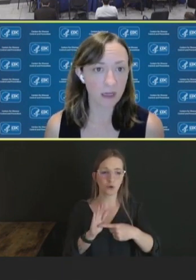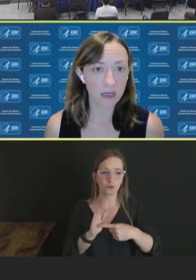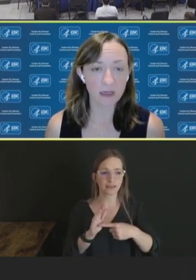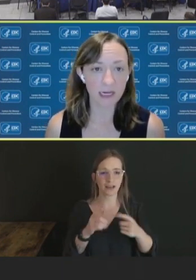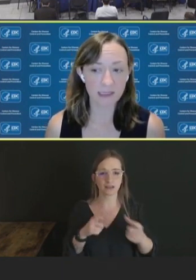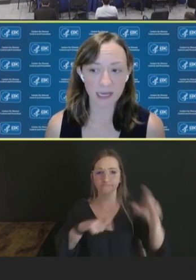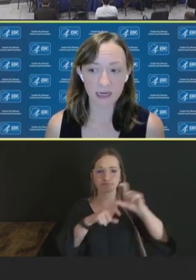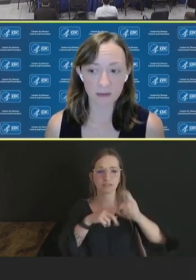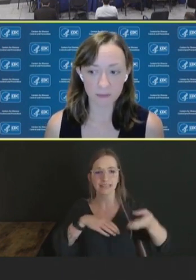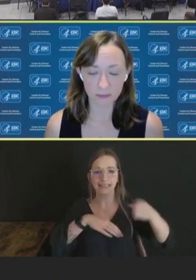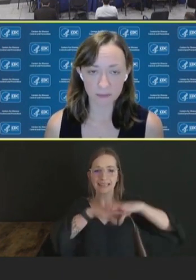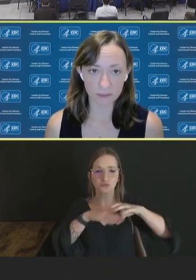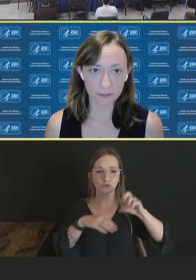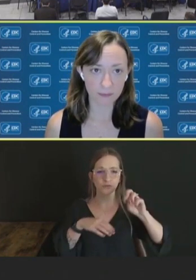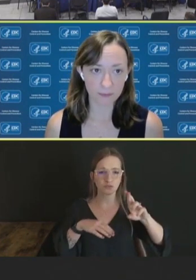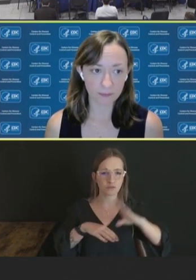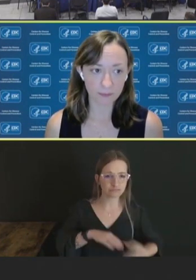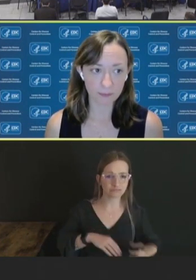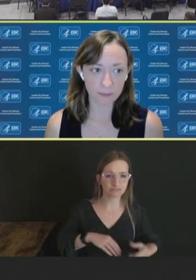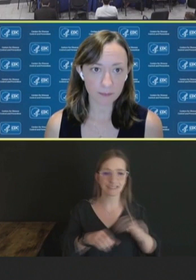Next slide.